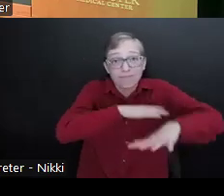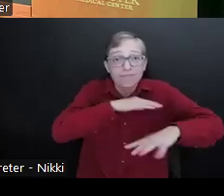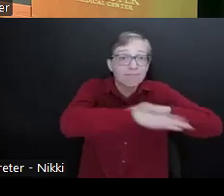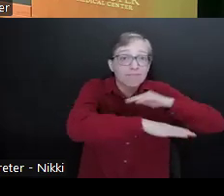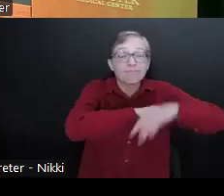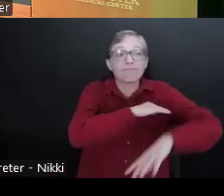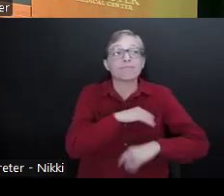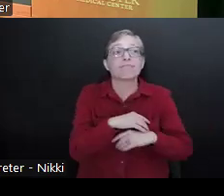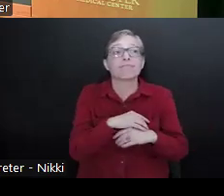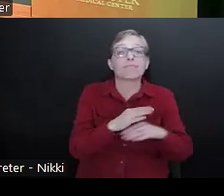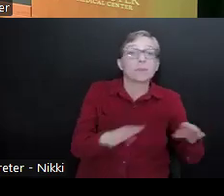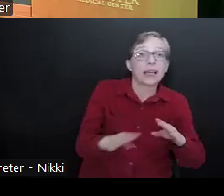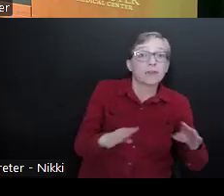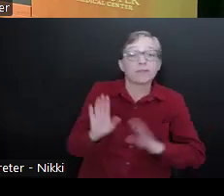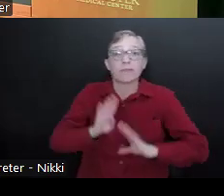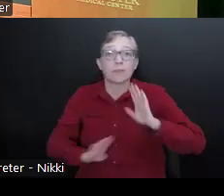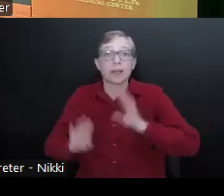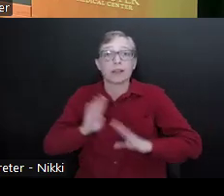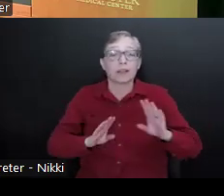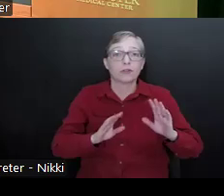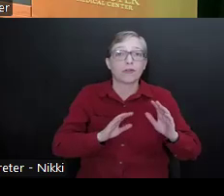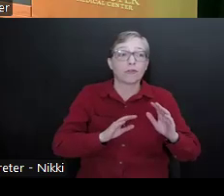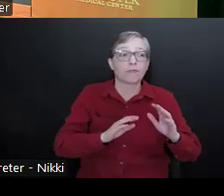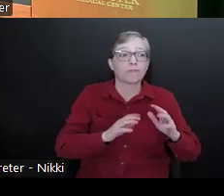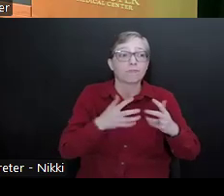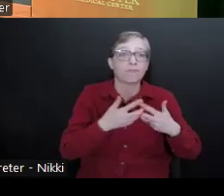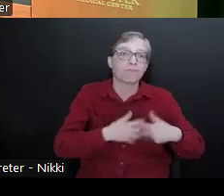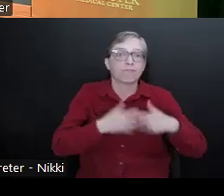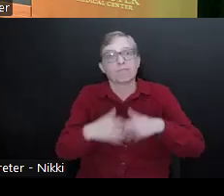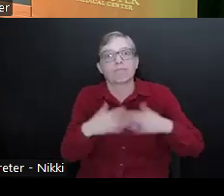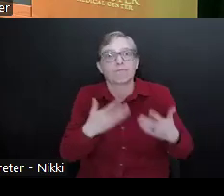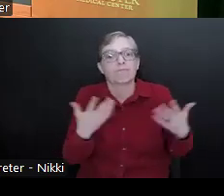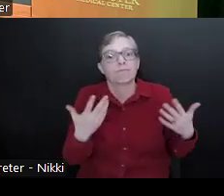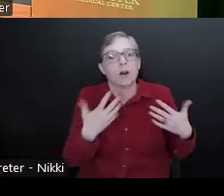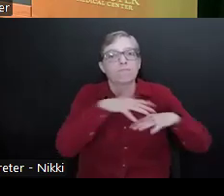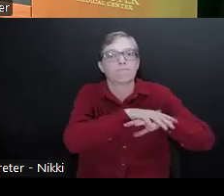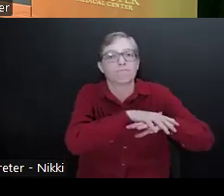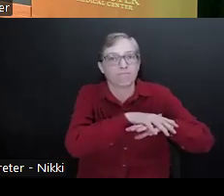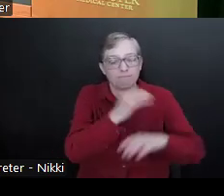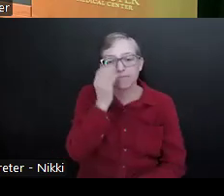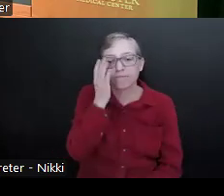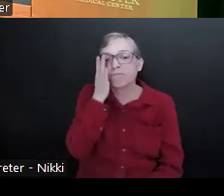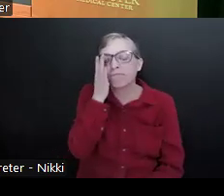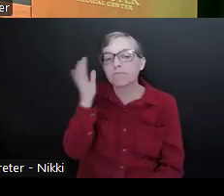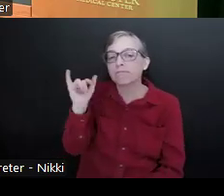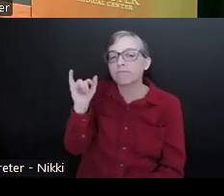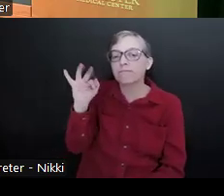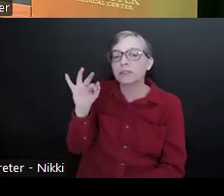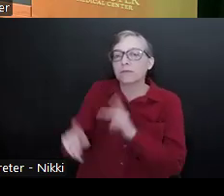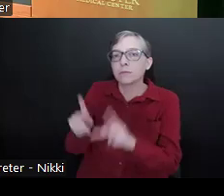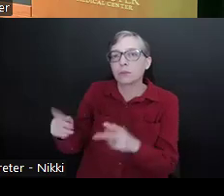mechanisms um I think that if people do have a psychiatric disorder like depression or anxiety